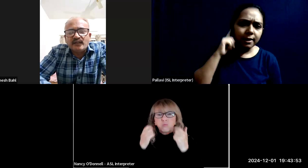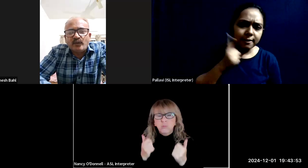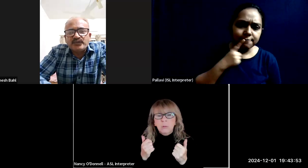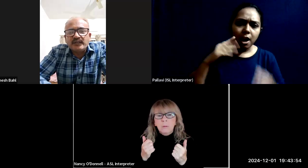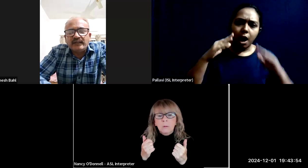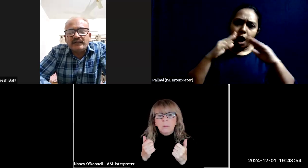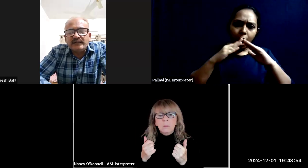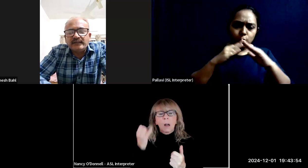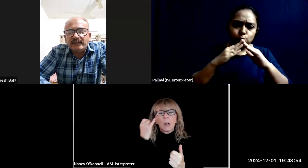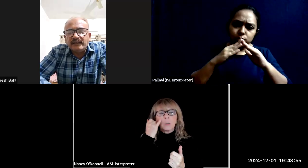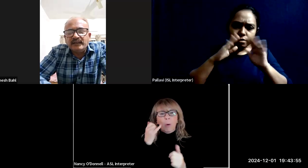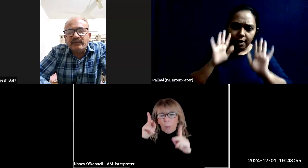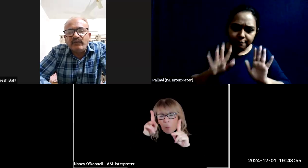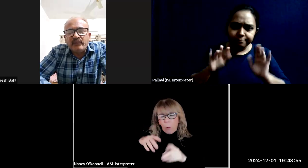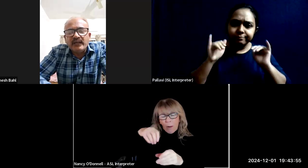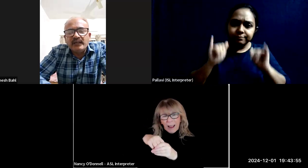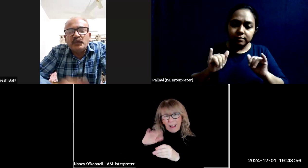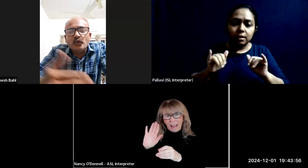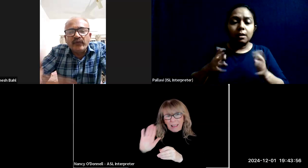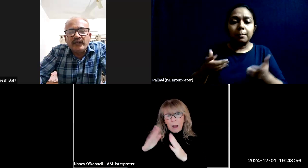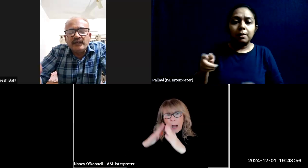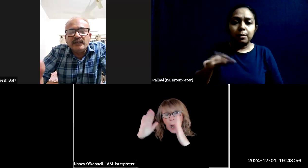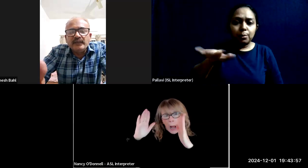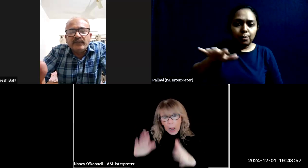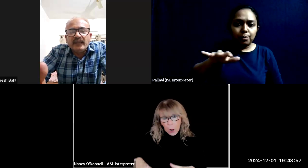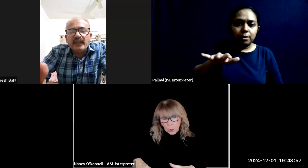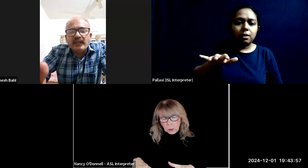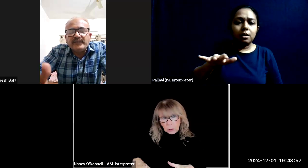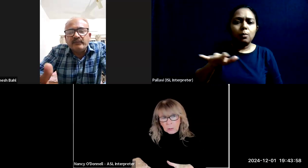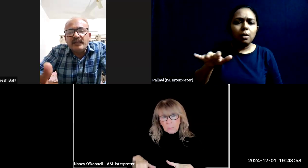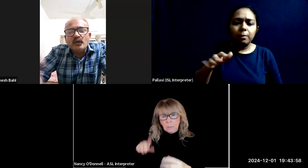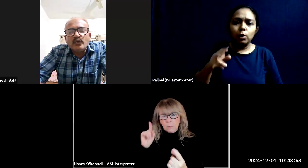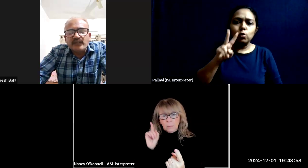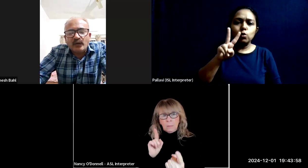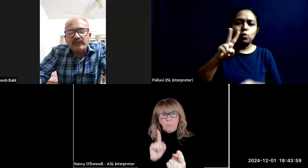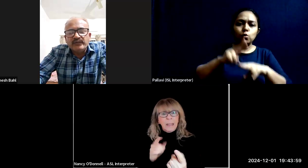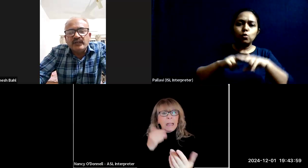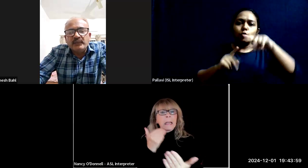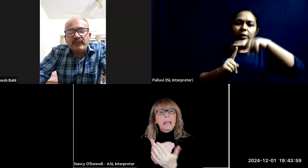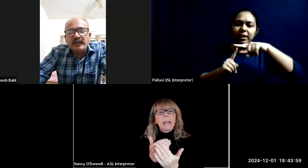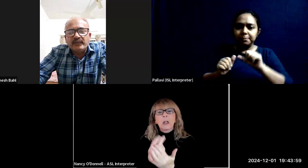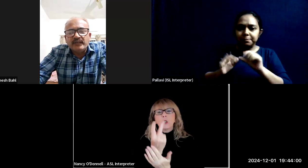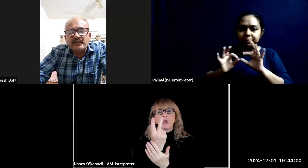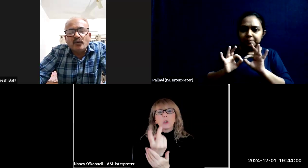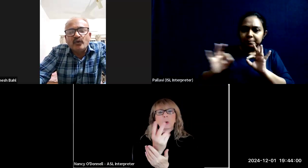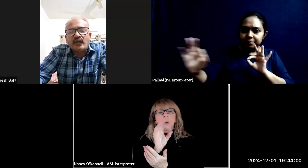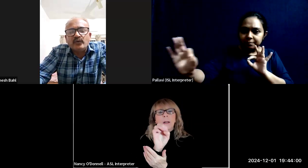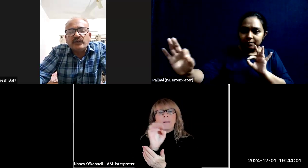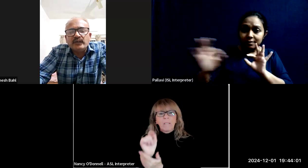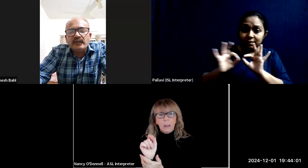it has an option that it will vibrate till two feet If somebody goes out, visually impaired person goes out